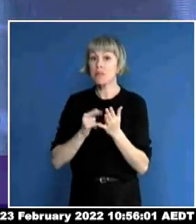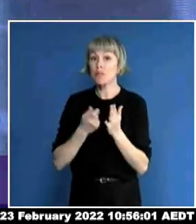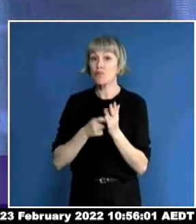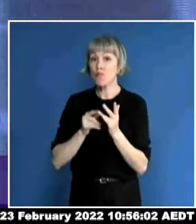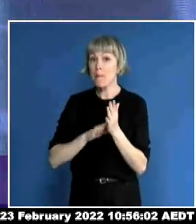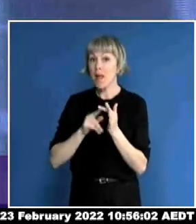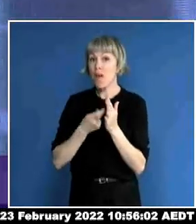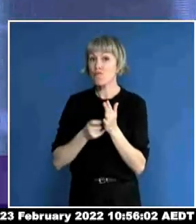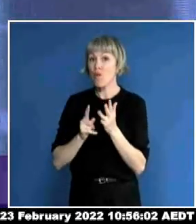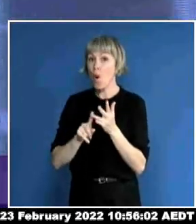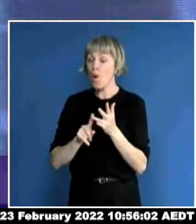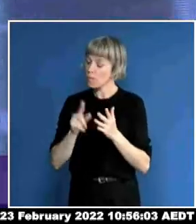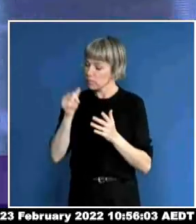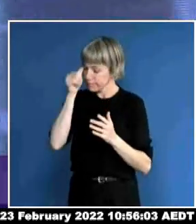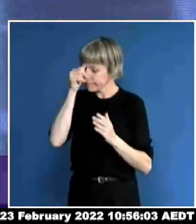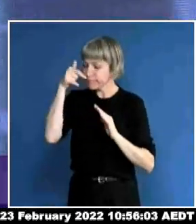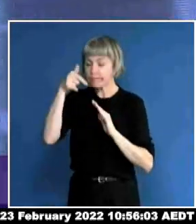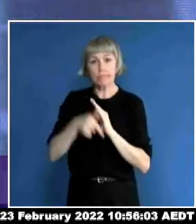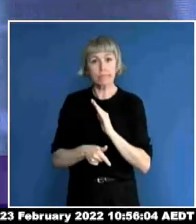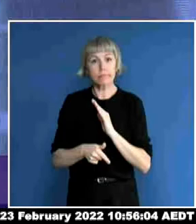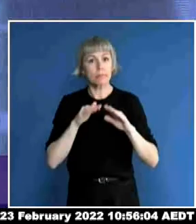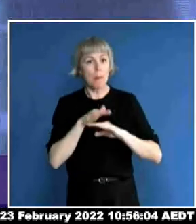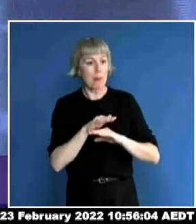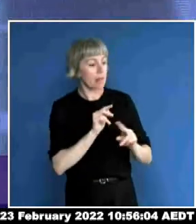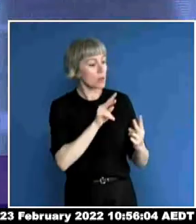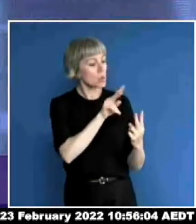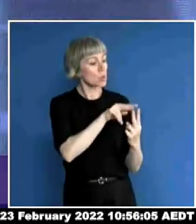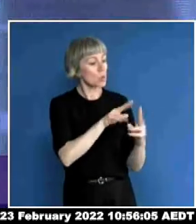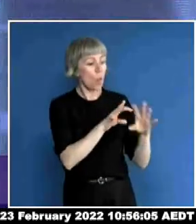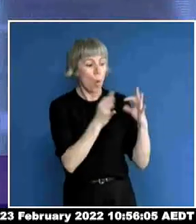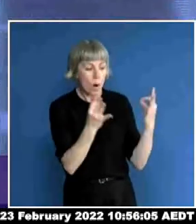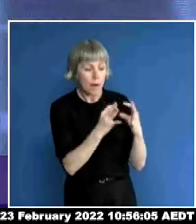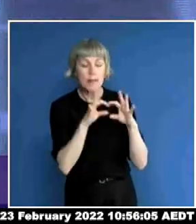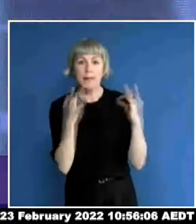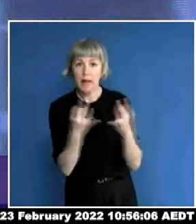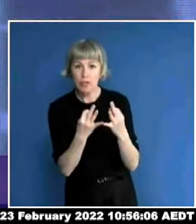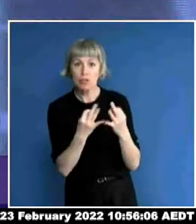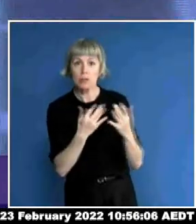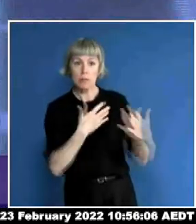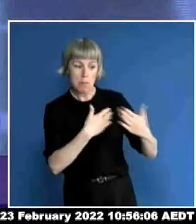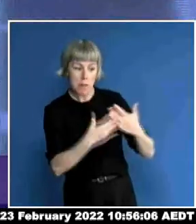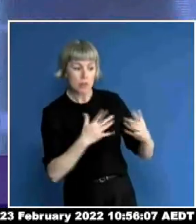was not involved in the day-to-day operations of the program and she has